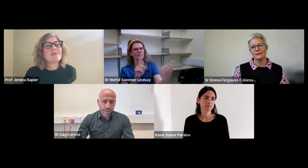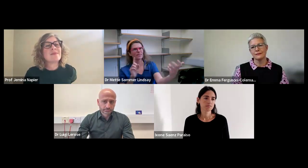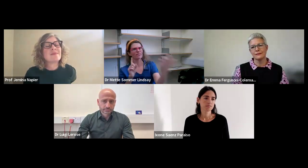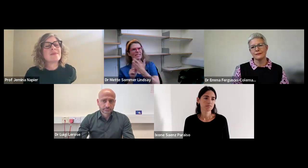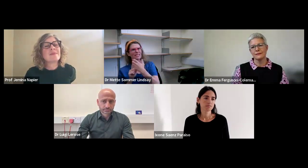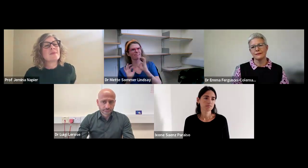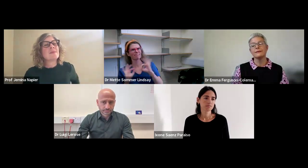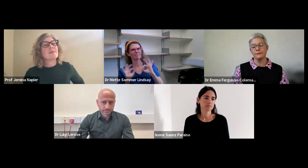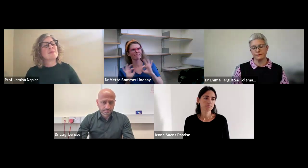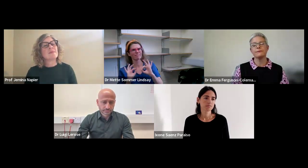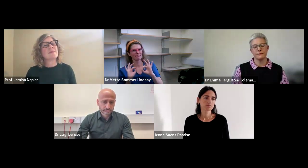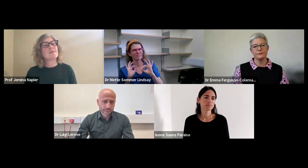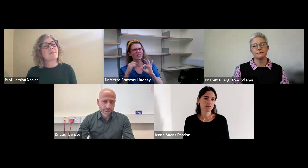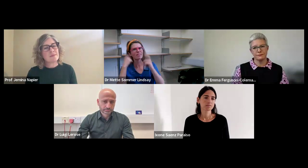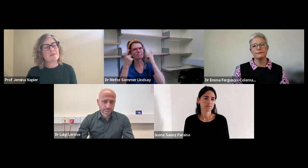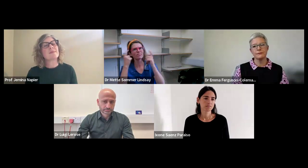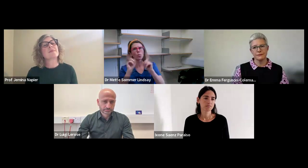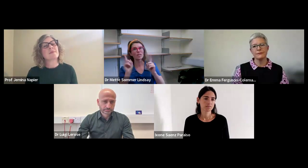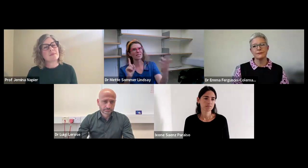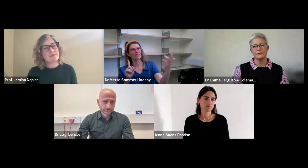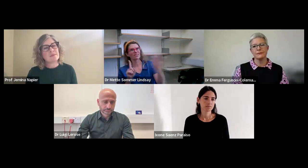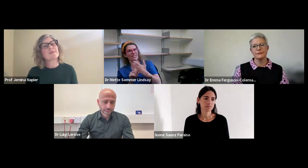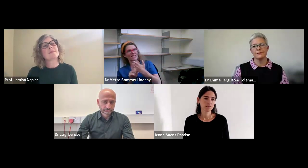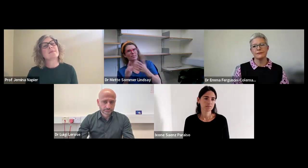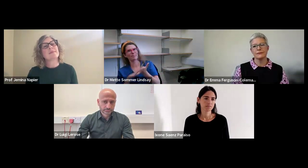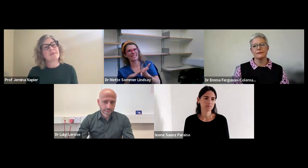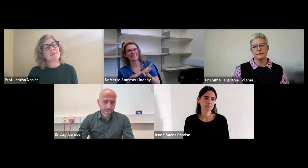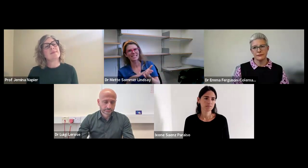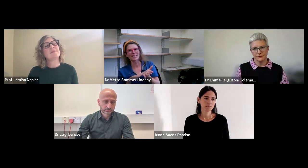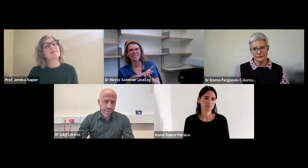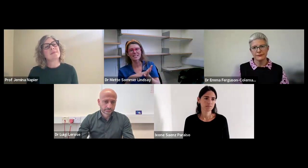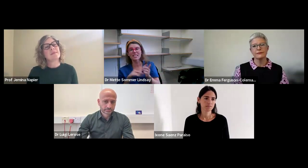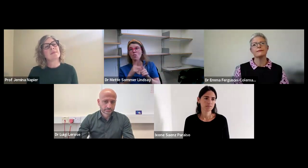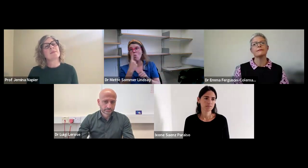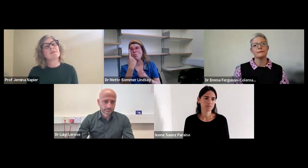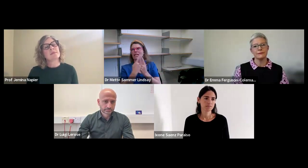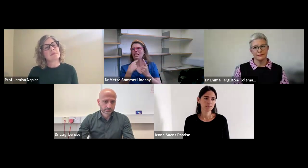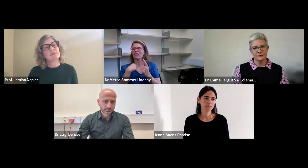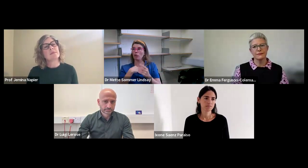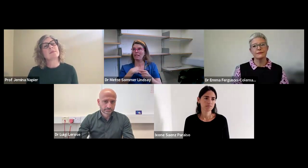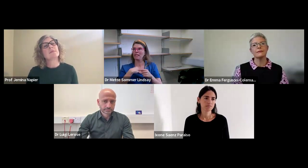often saying that we're the ones doing the work, we're the ones that are crossing the bridge over to that side, and we don't often see efforts coming in the other direction,